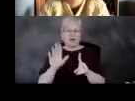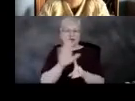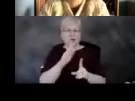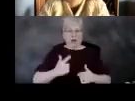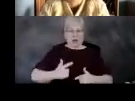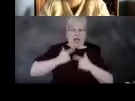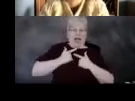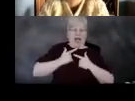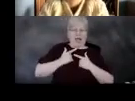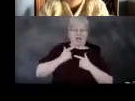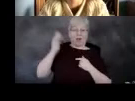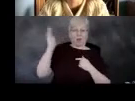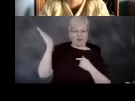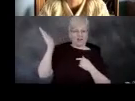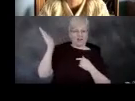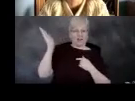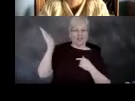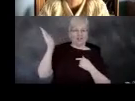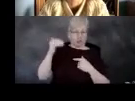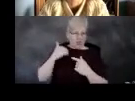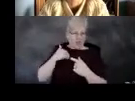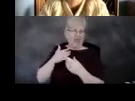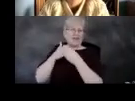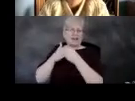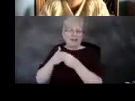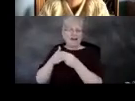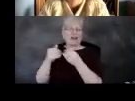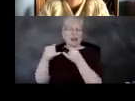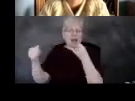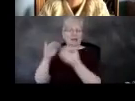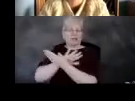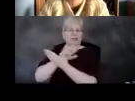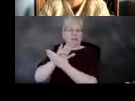17:27:14 We have a guidelines sheet that is coming out. They averted been part of the